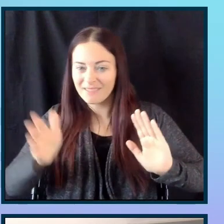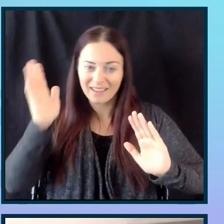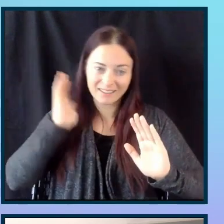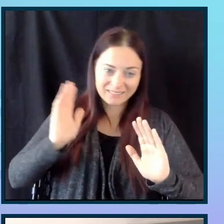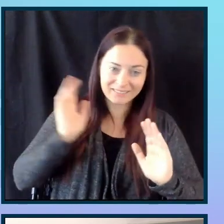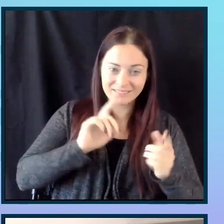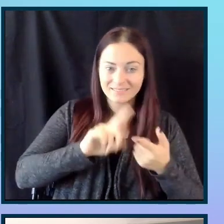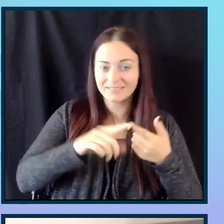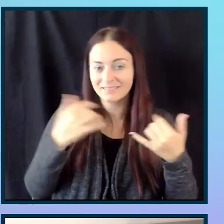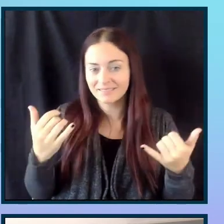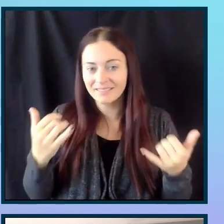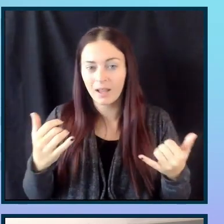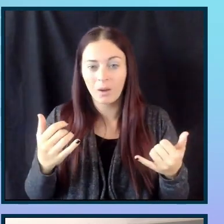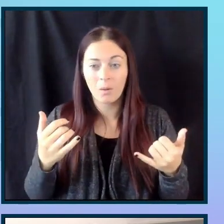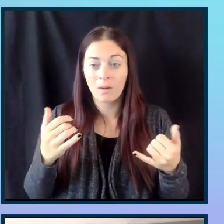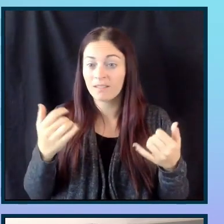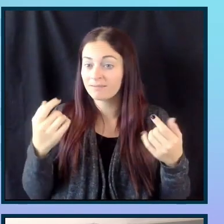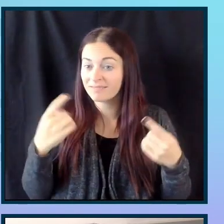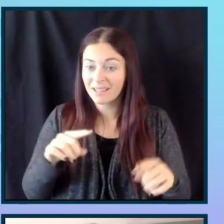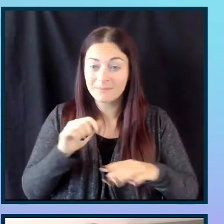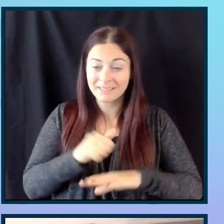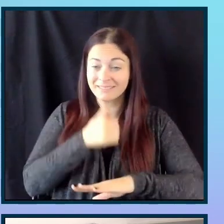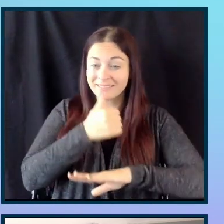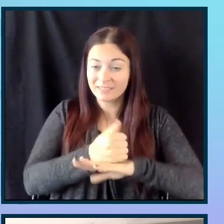came out in 1999.